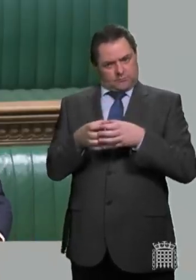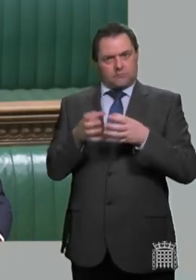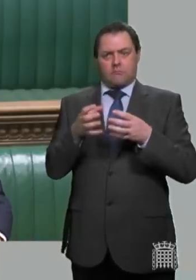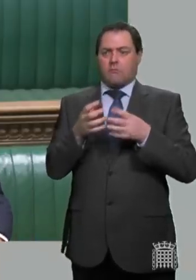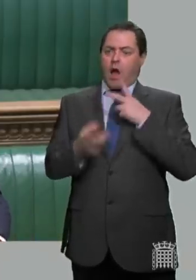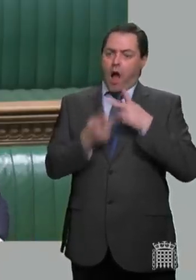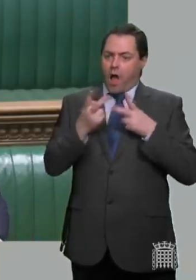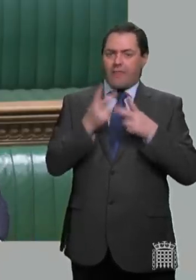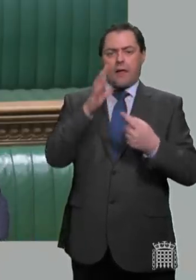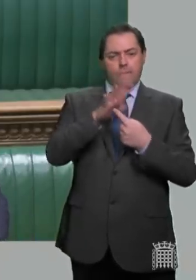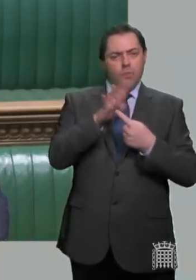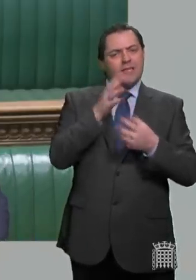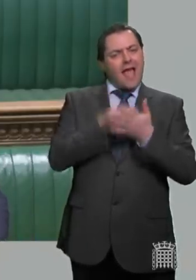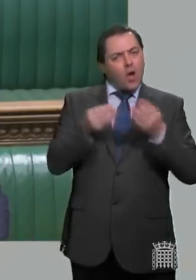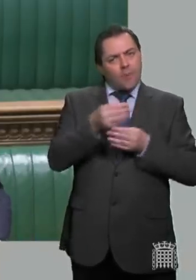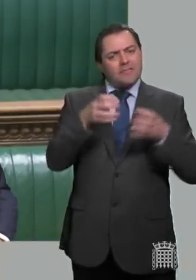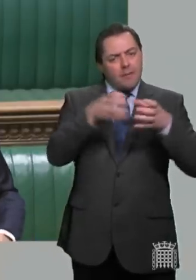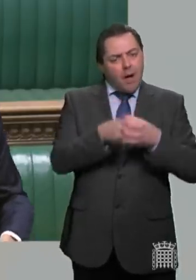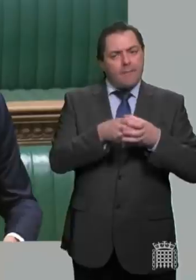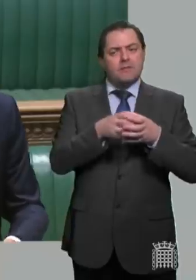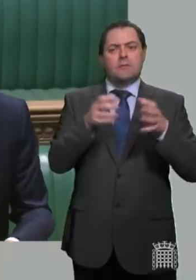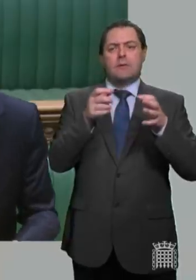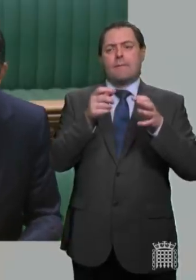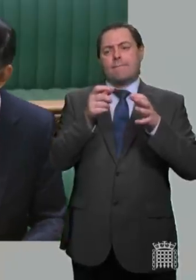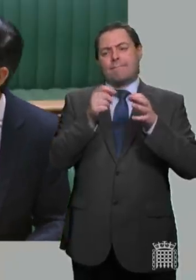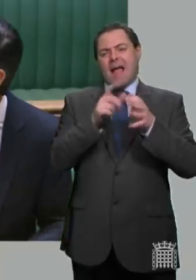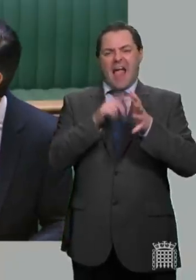economic Departments, including the Department for Business, Energy and Industrial Strategy, the Department for International Trade and the Ministry of Housing, Communities and Local